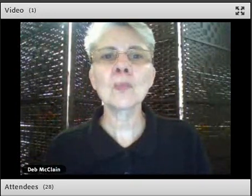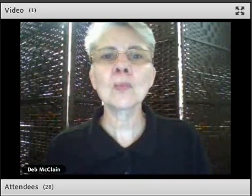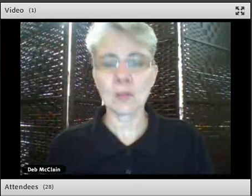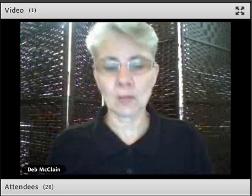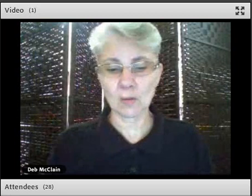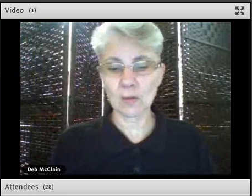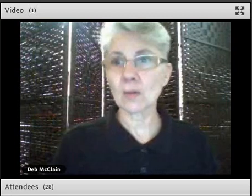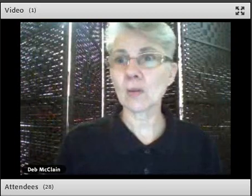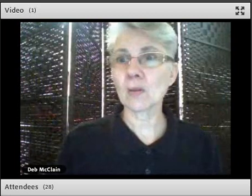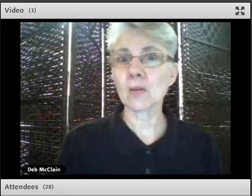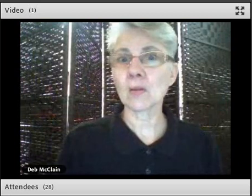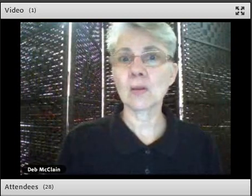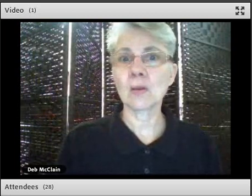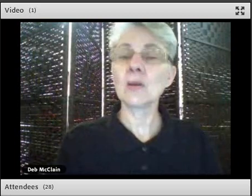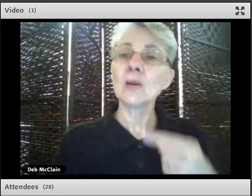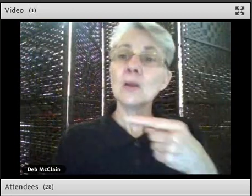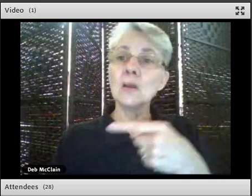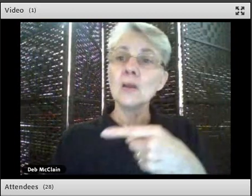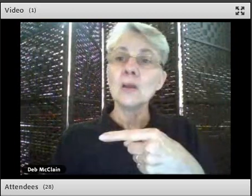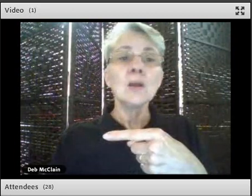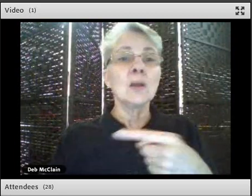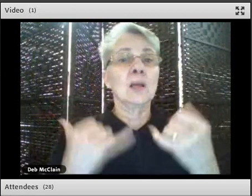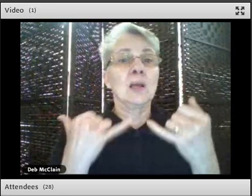but I want you to see it so that when you see it